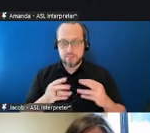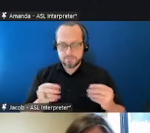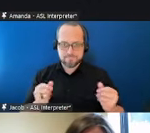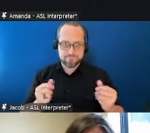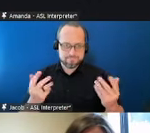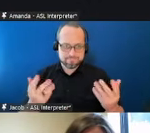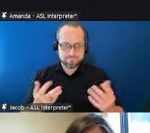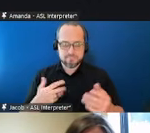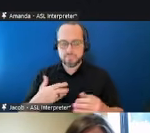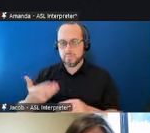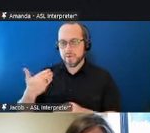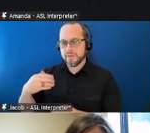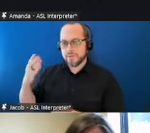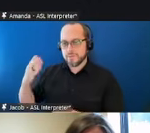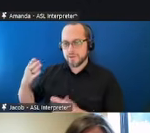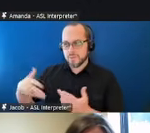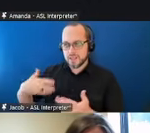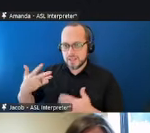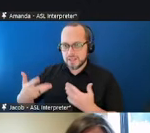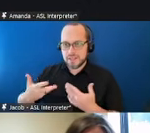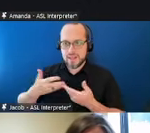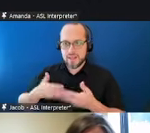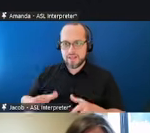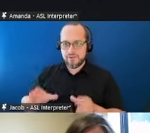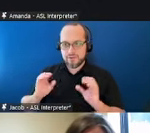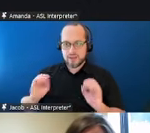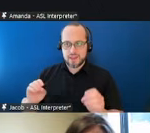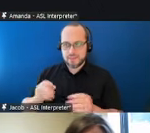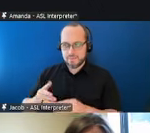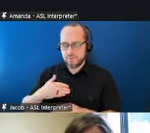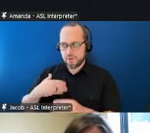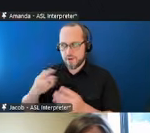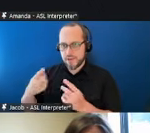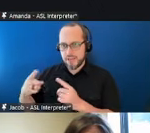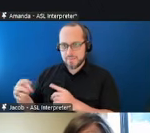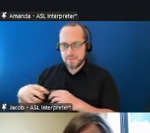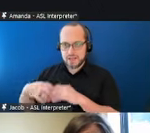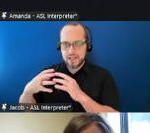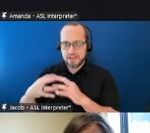said then we're worse off than we were before it happened and we don't want that to happen with